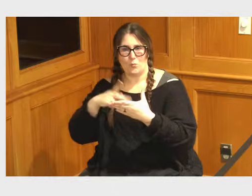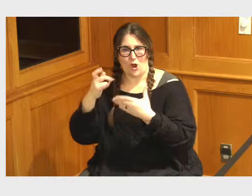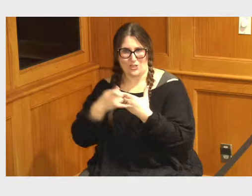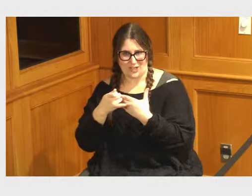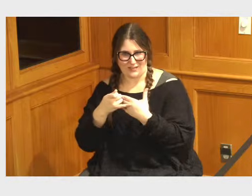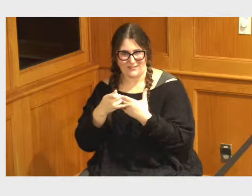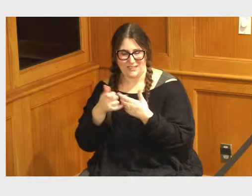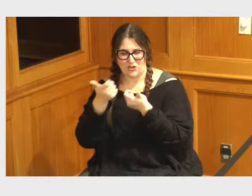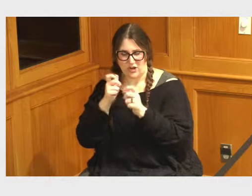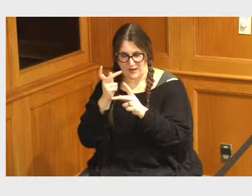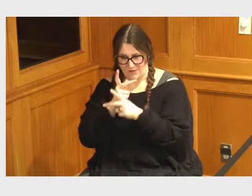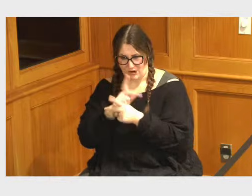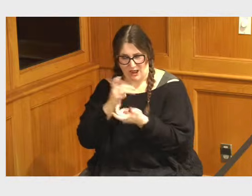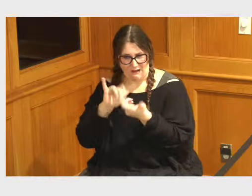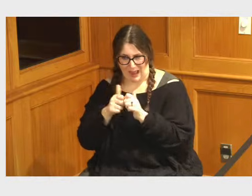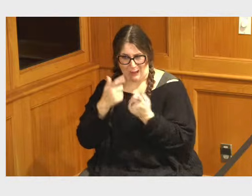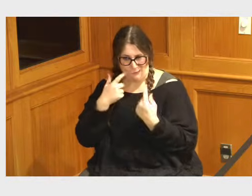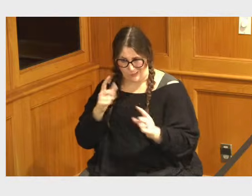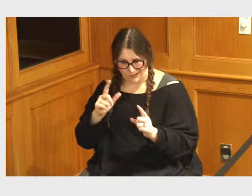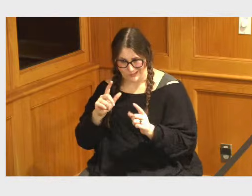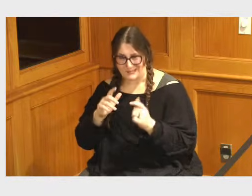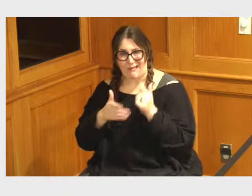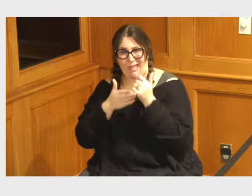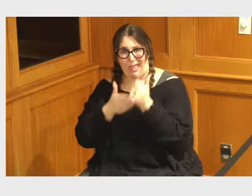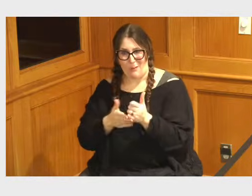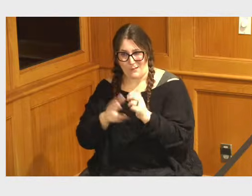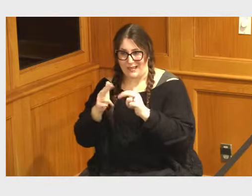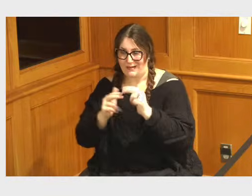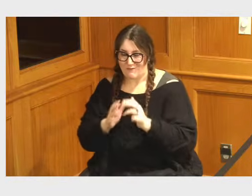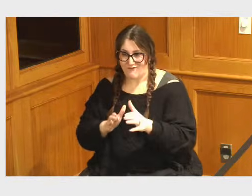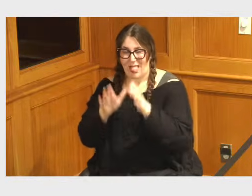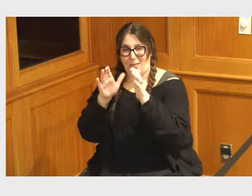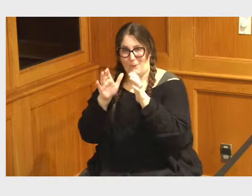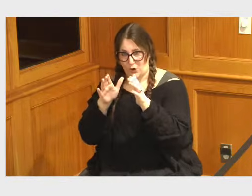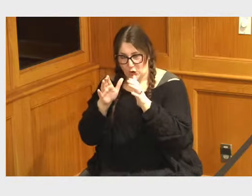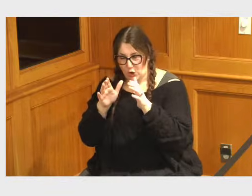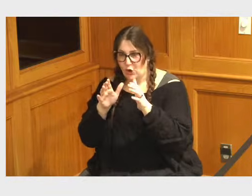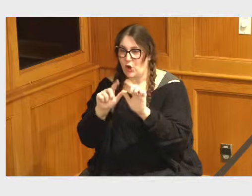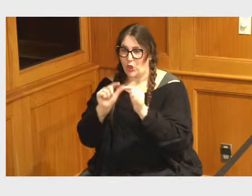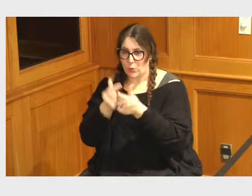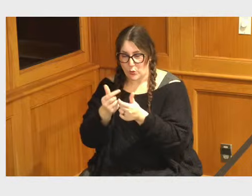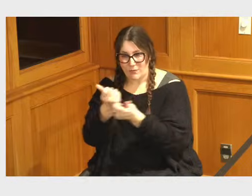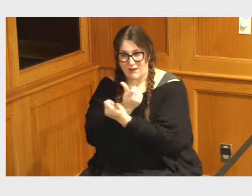to figure them out, how they work, um, helping the developer or the builder or the group along,